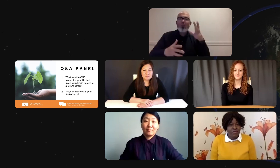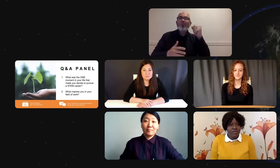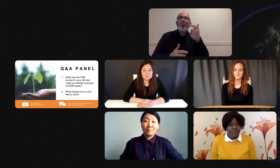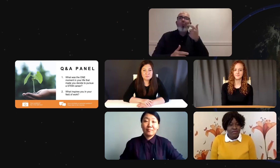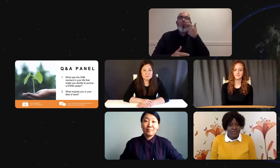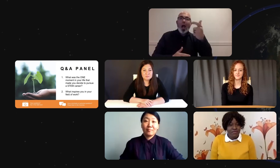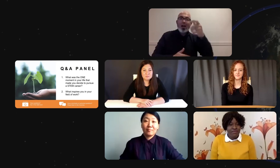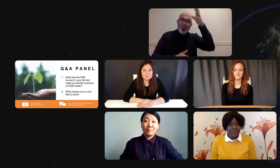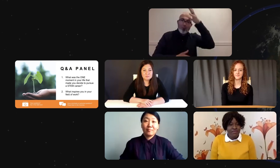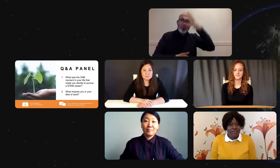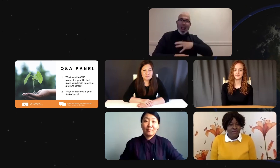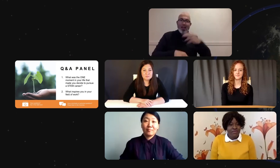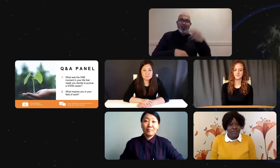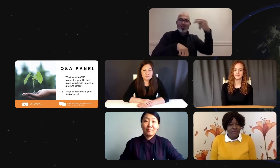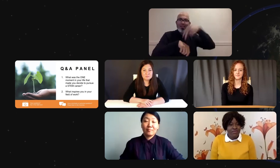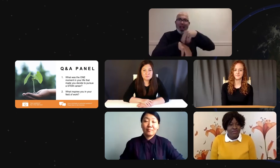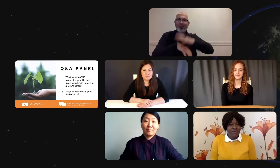become a scientist.